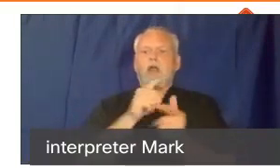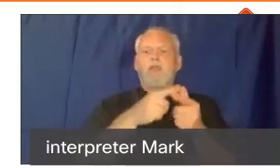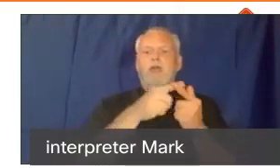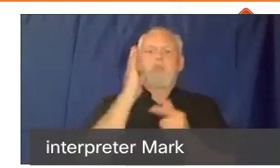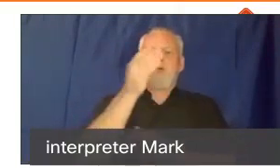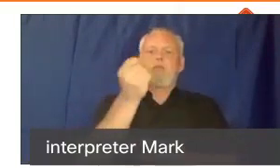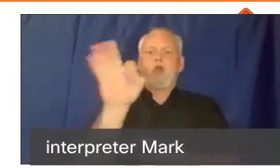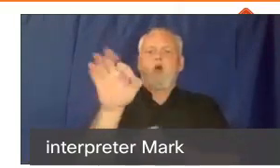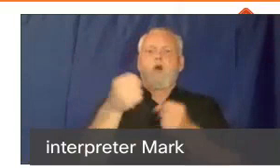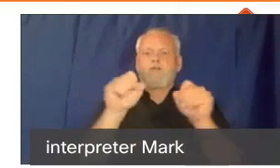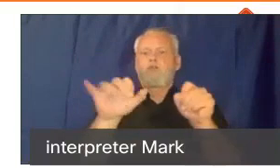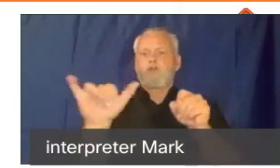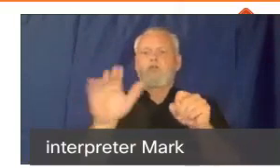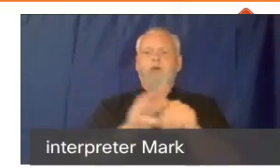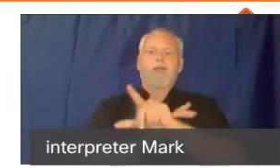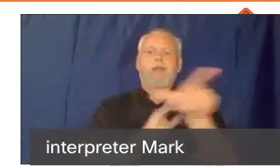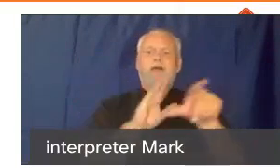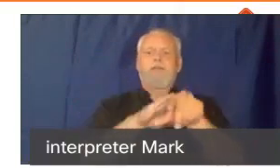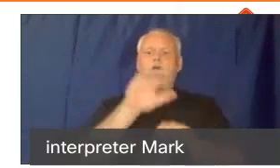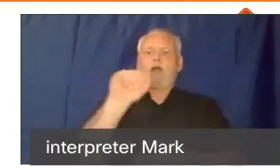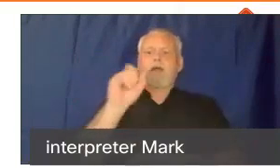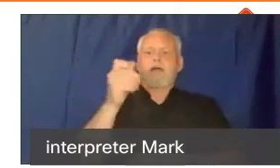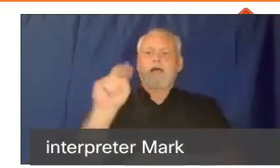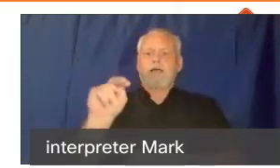And we'll make left on it to.